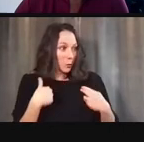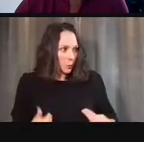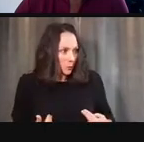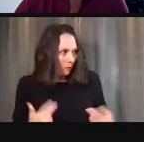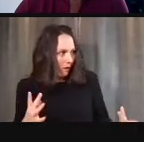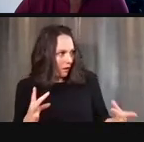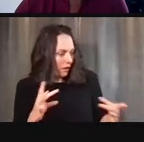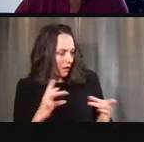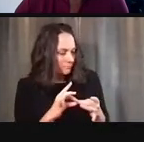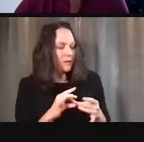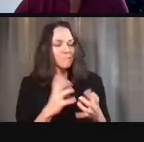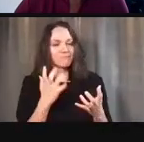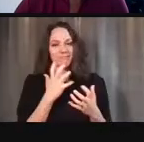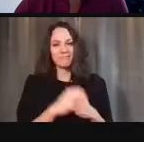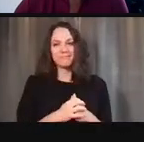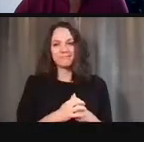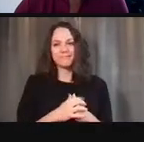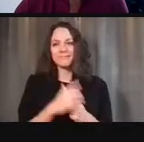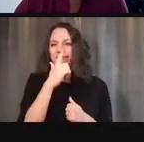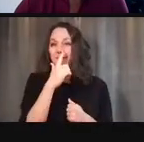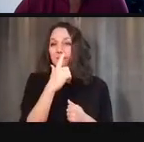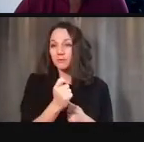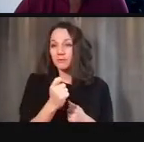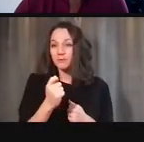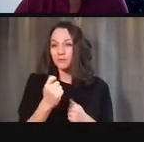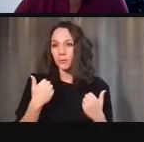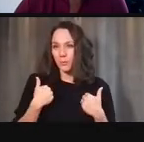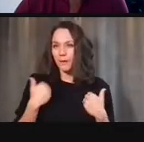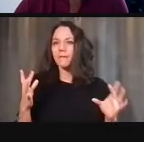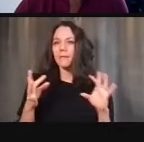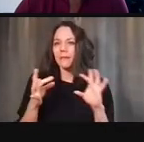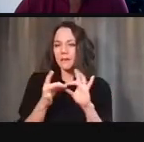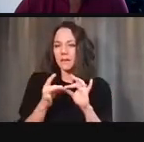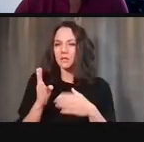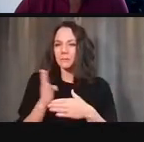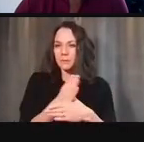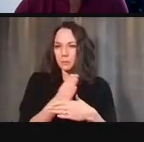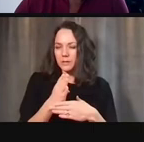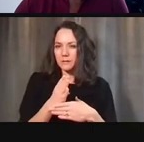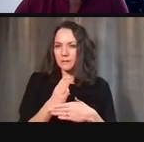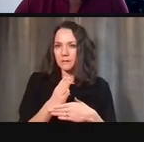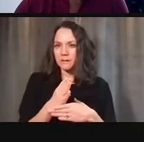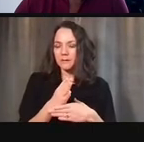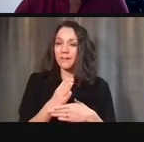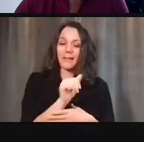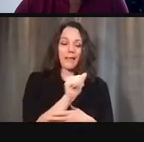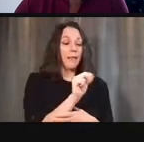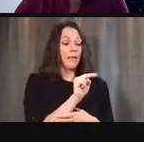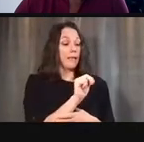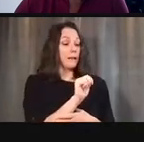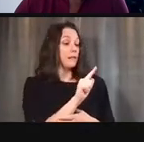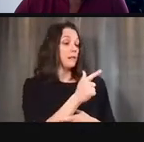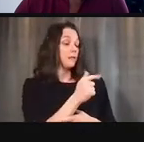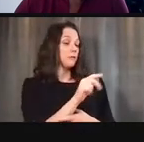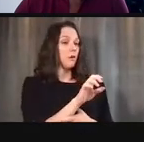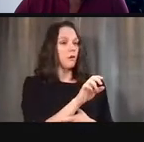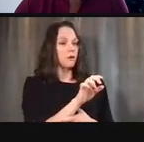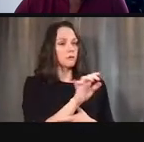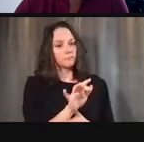And it's also interesting the connection here between the very analog way of dialing a number and listening